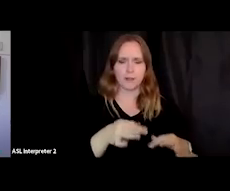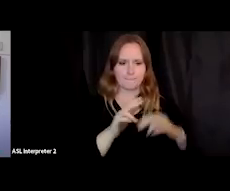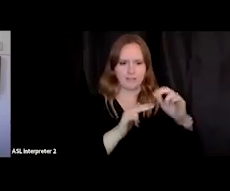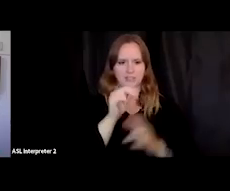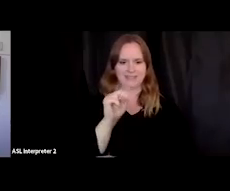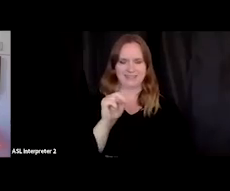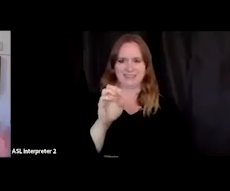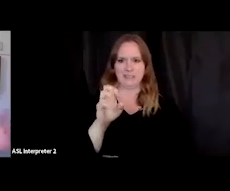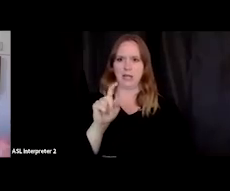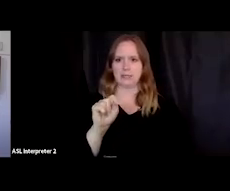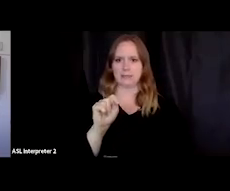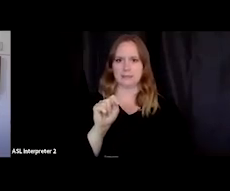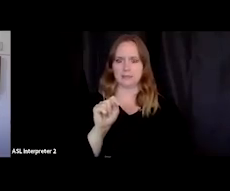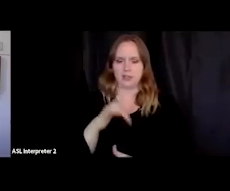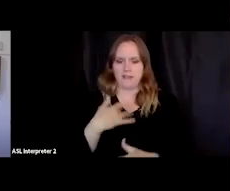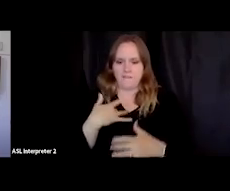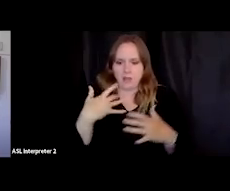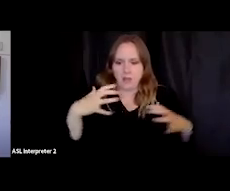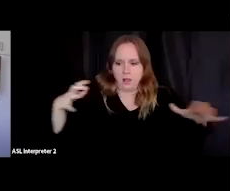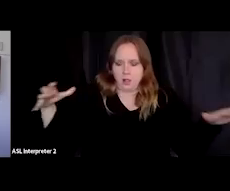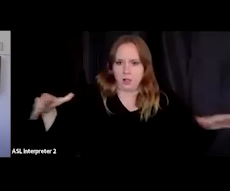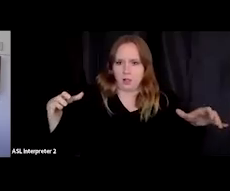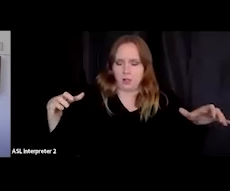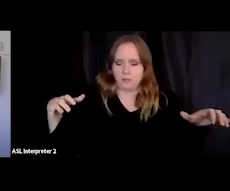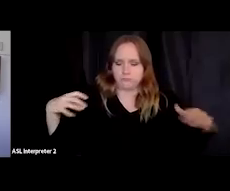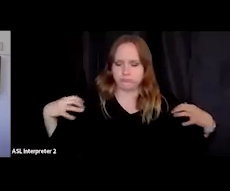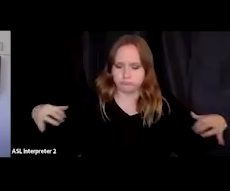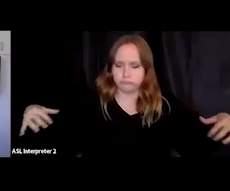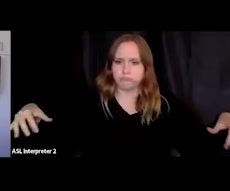that they feel protected from their external environment